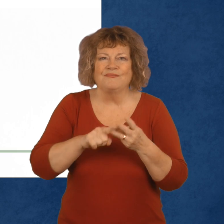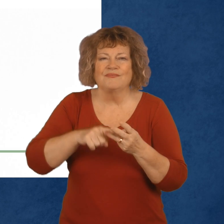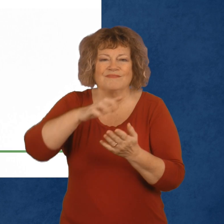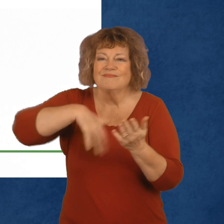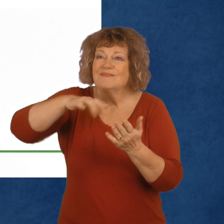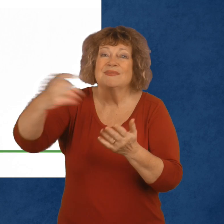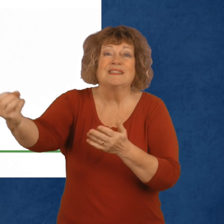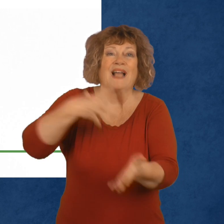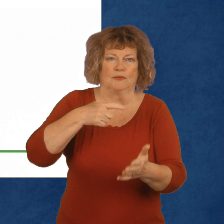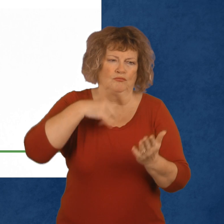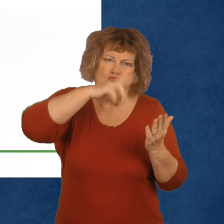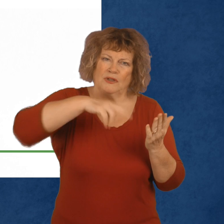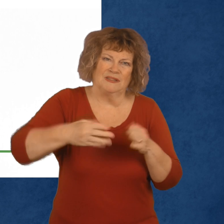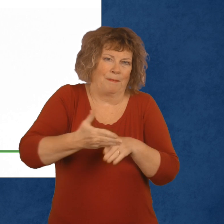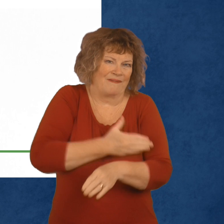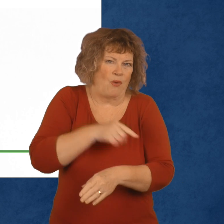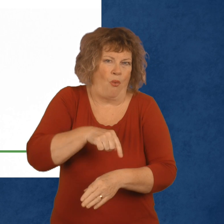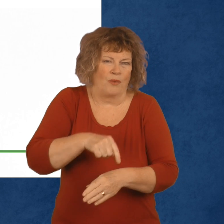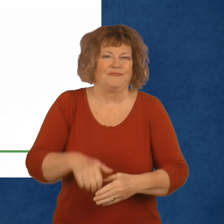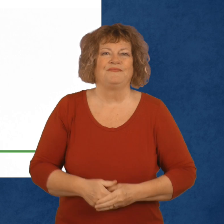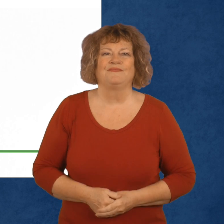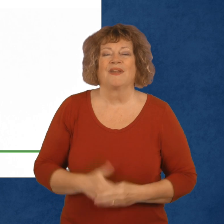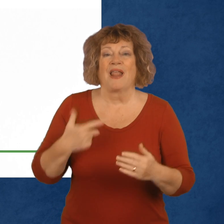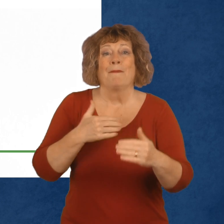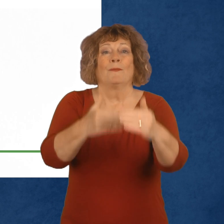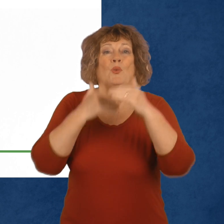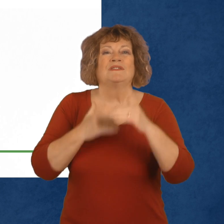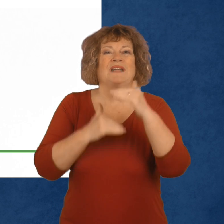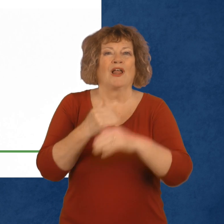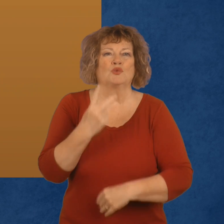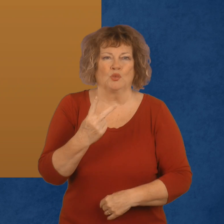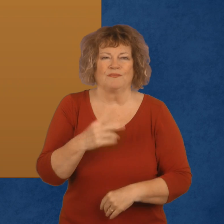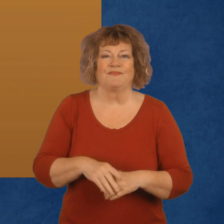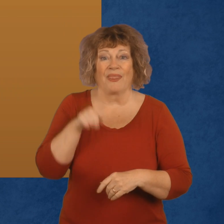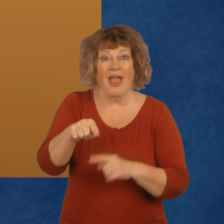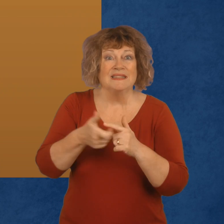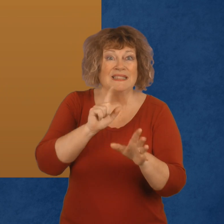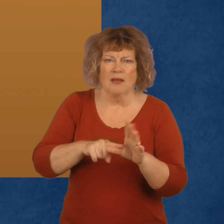Let’s move on to section two: What will happen on the day. Before the date of your hearing